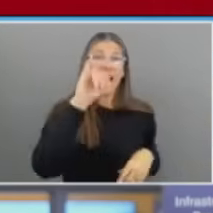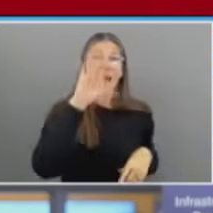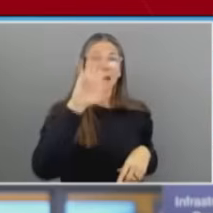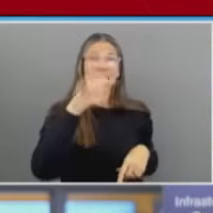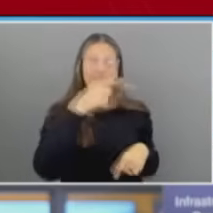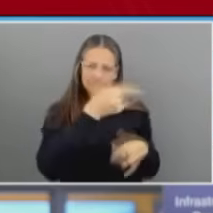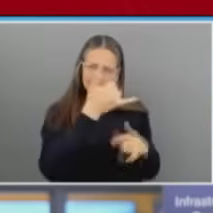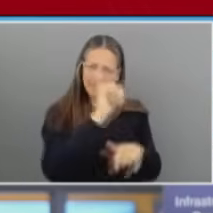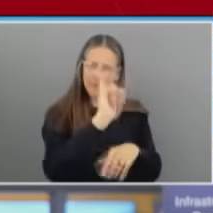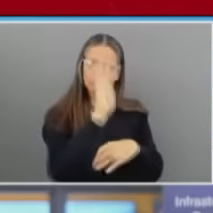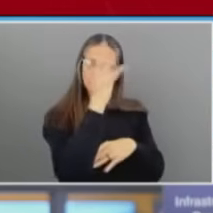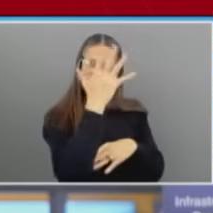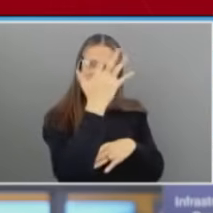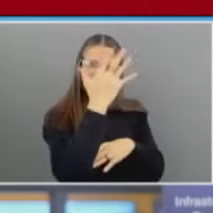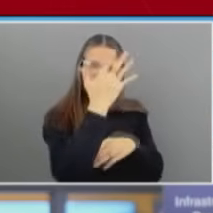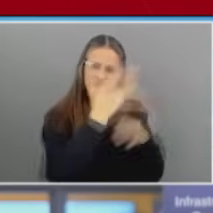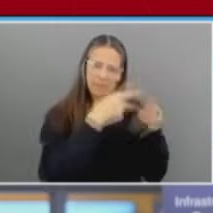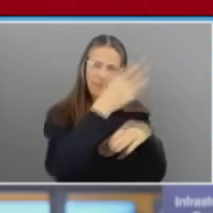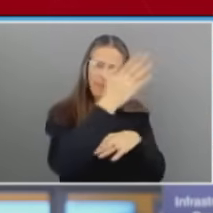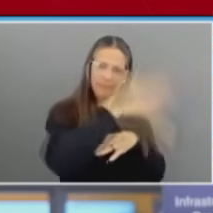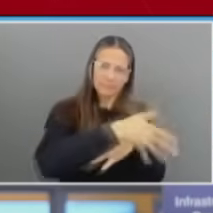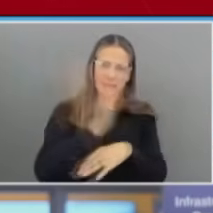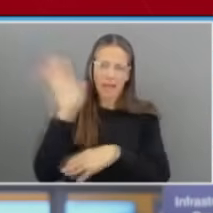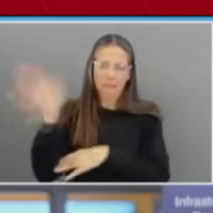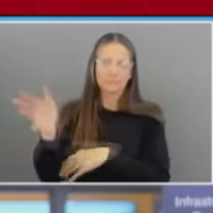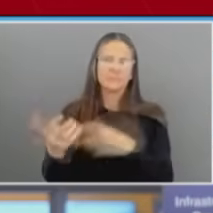AT LEAST ONE CLOSURE DUE TO FLOODING.